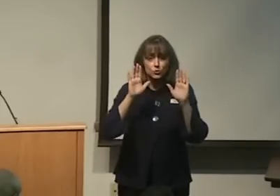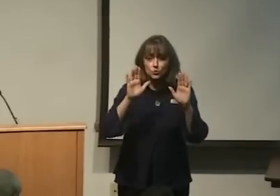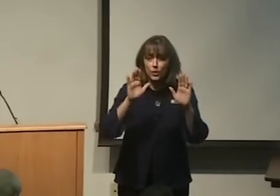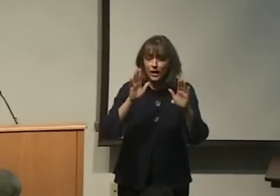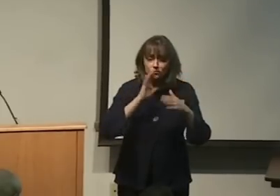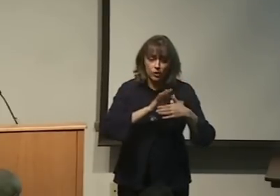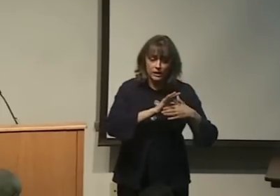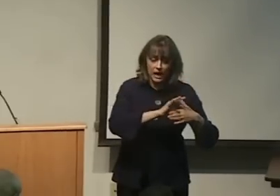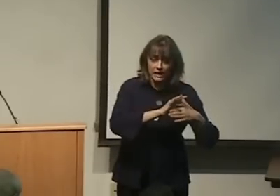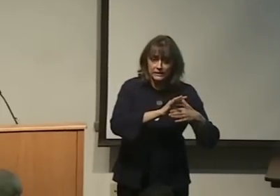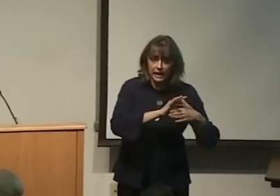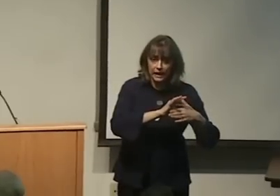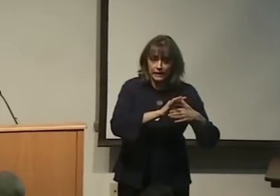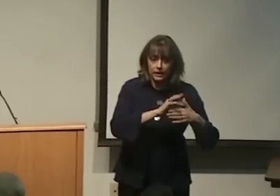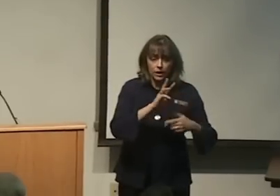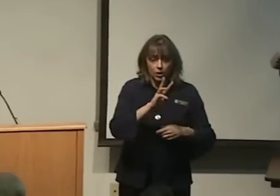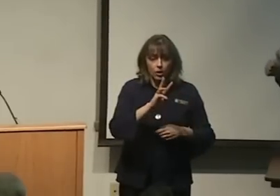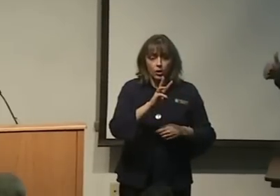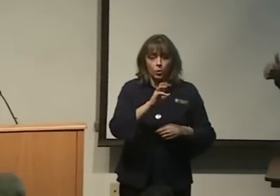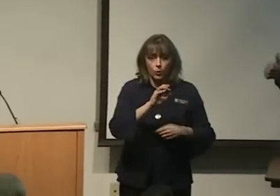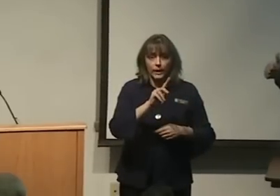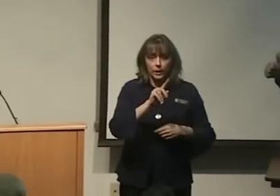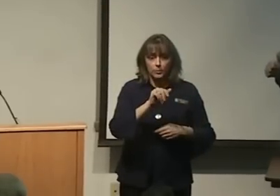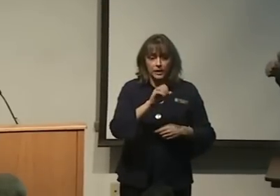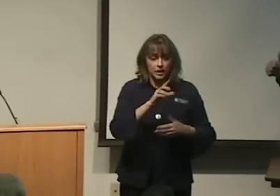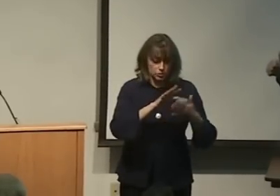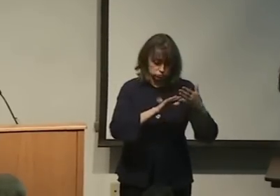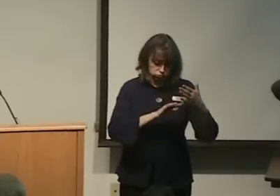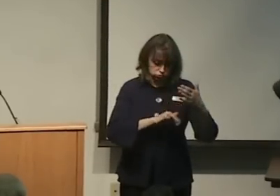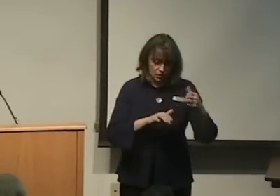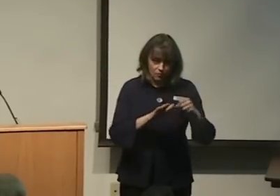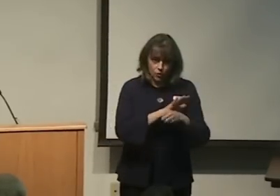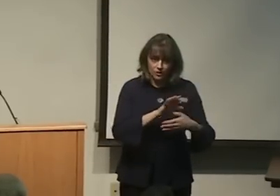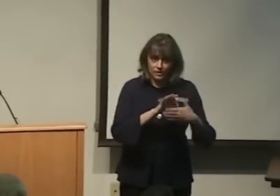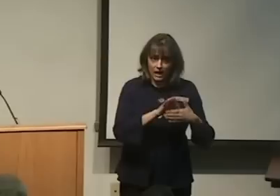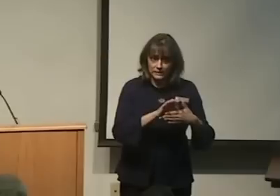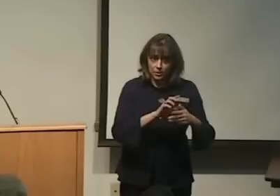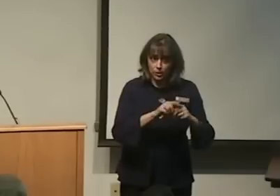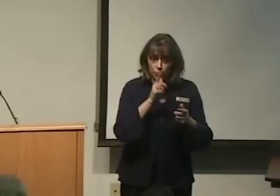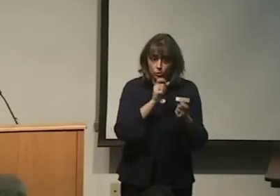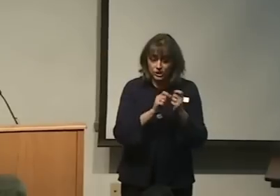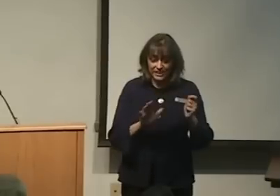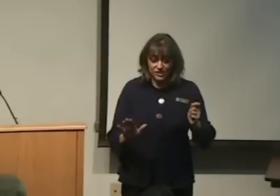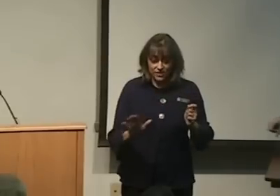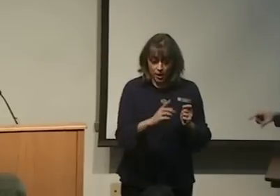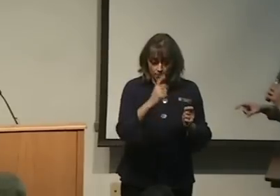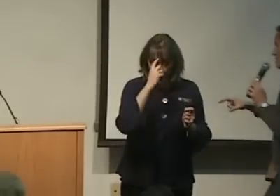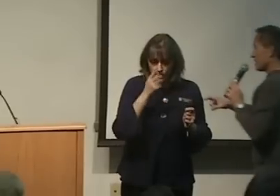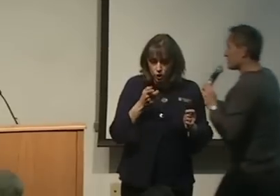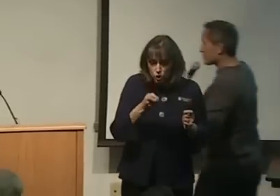It's not going to change their mind, though. That's what you're for. This is good news for us.